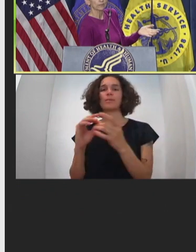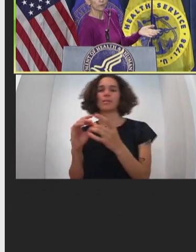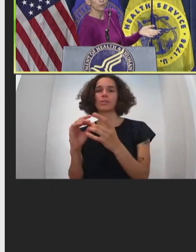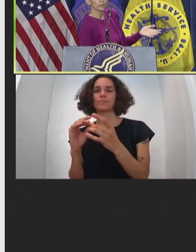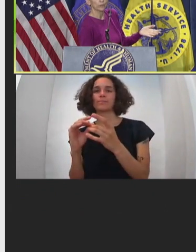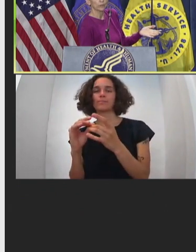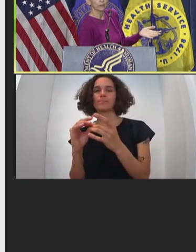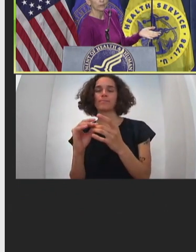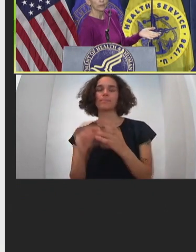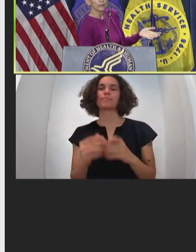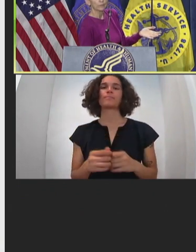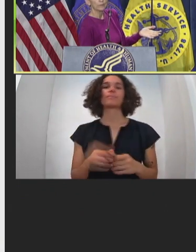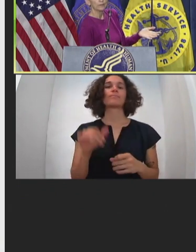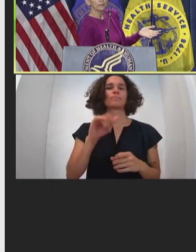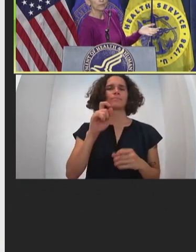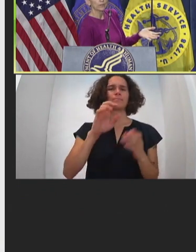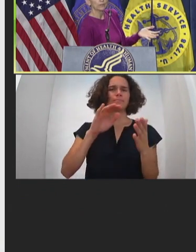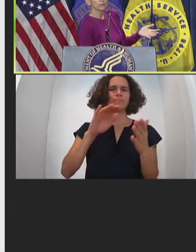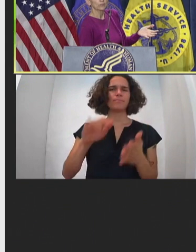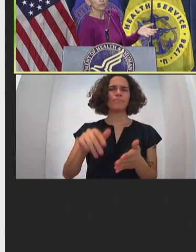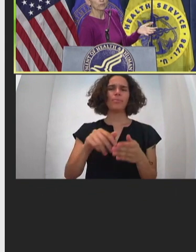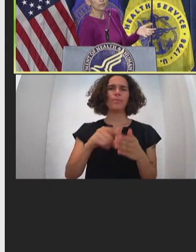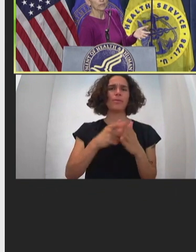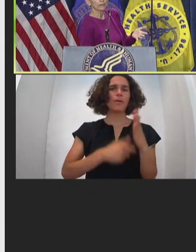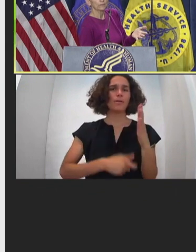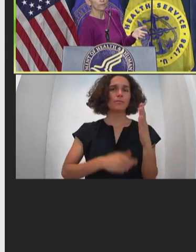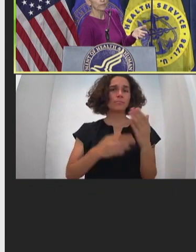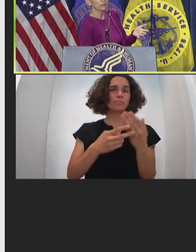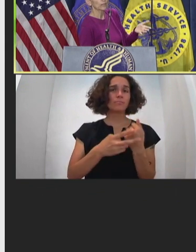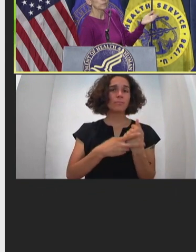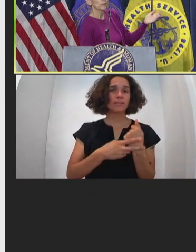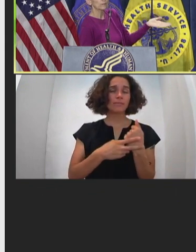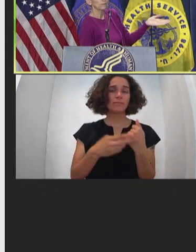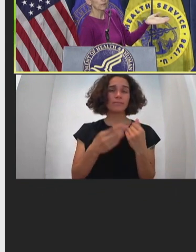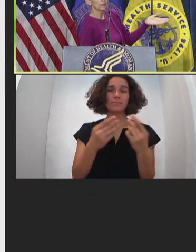what we're doing. Maybe there are things that have -- you know, the expensive things and not